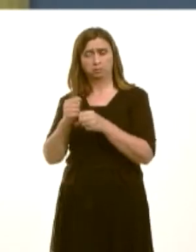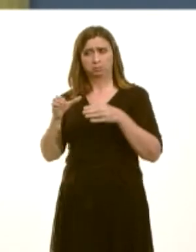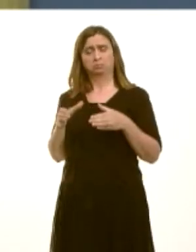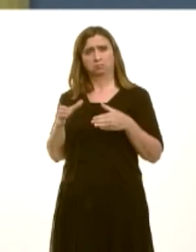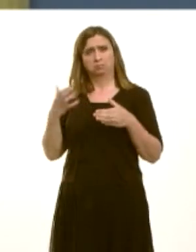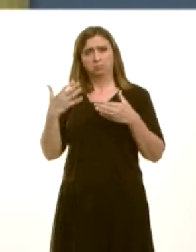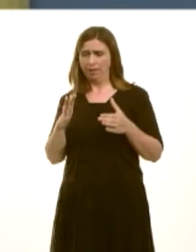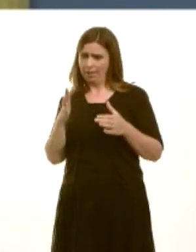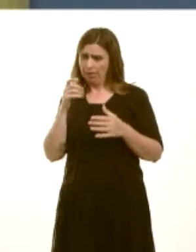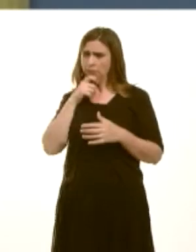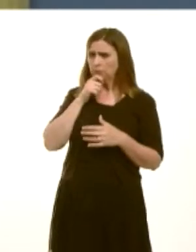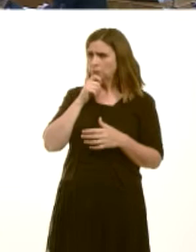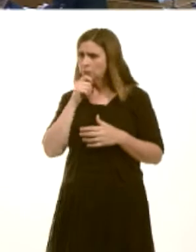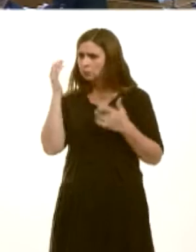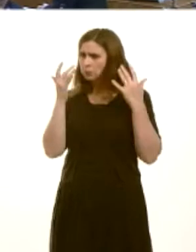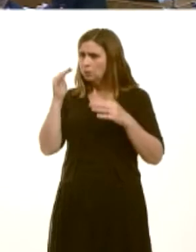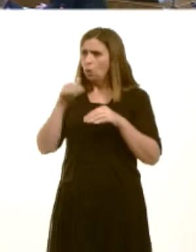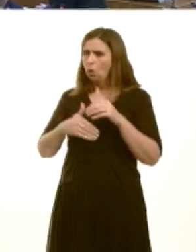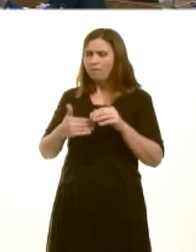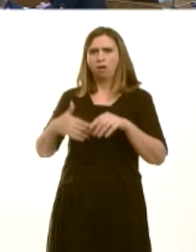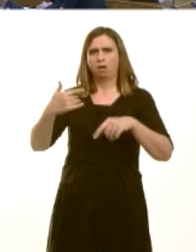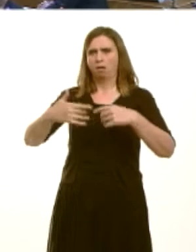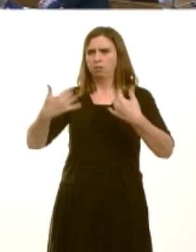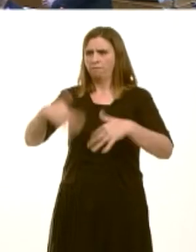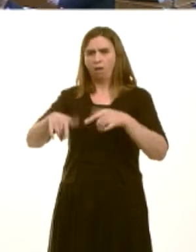of those cuts on Welsh public services. Carwyn Jones: We see the impact around us,